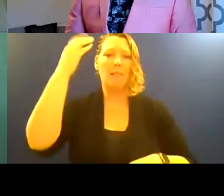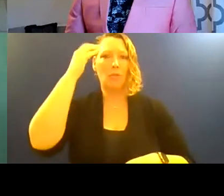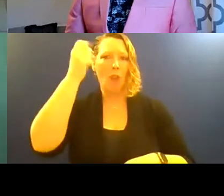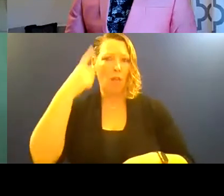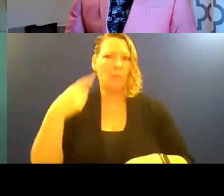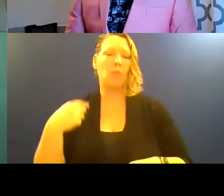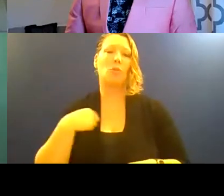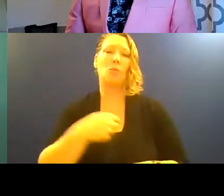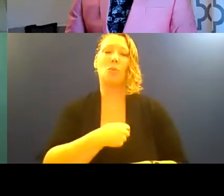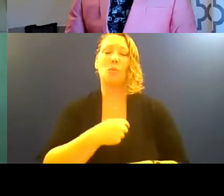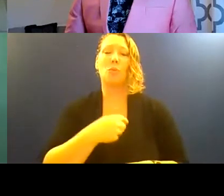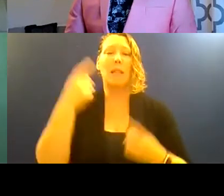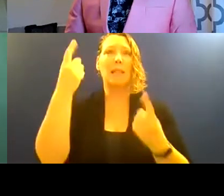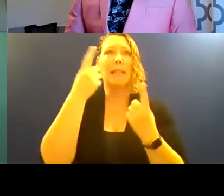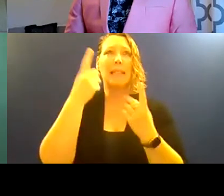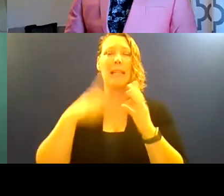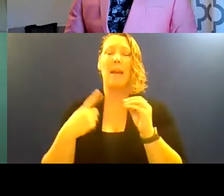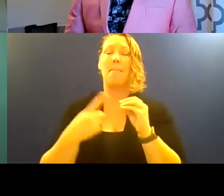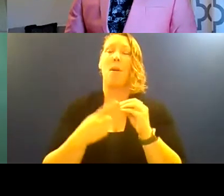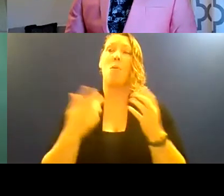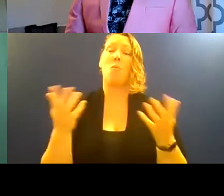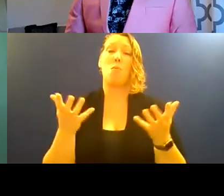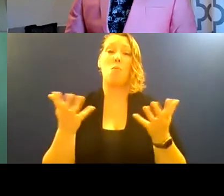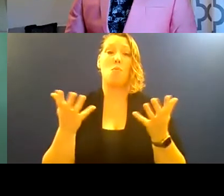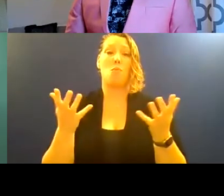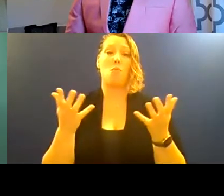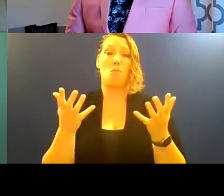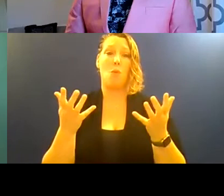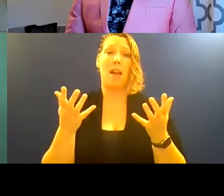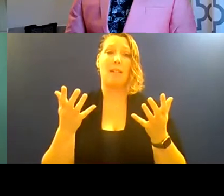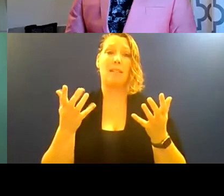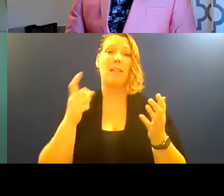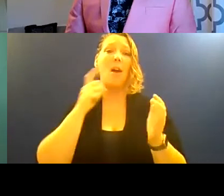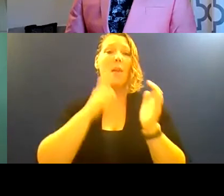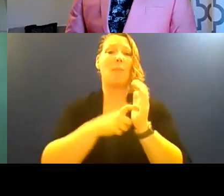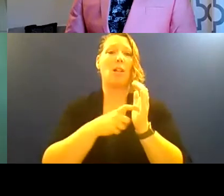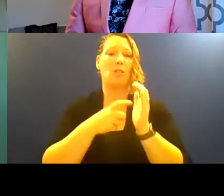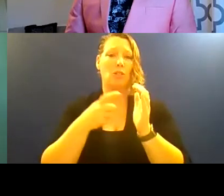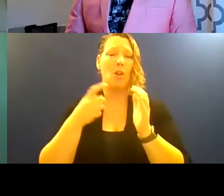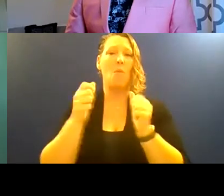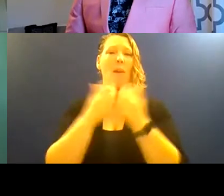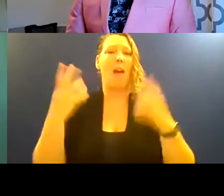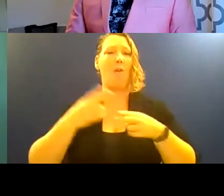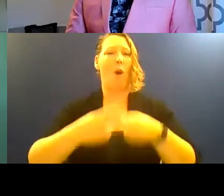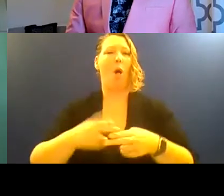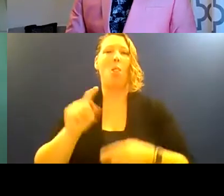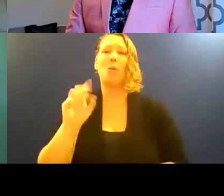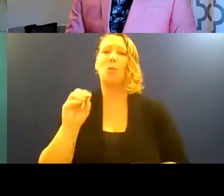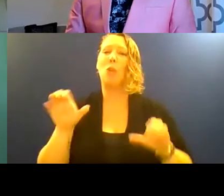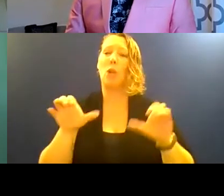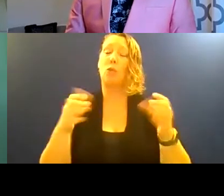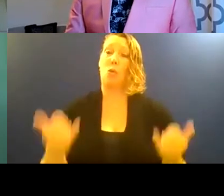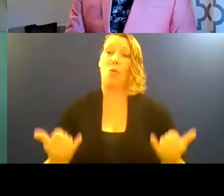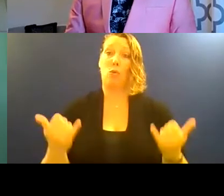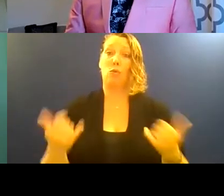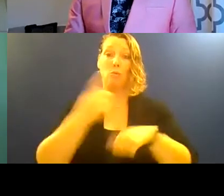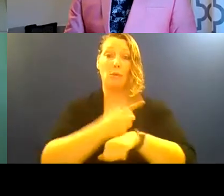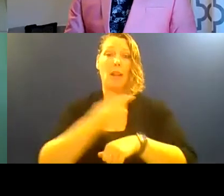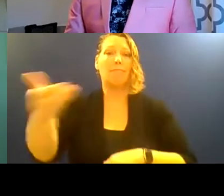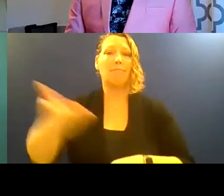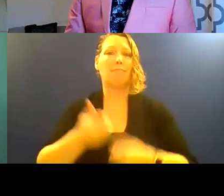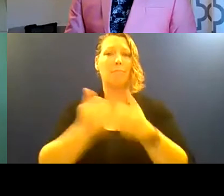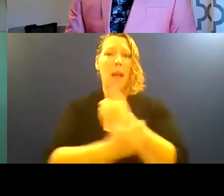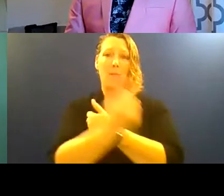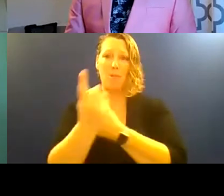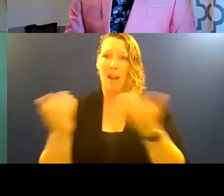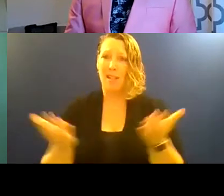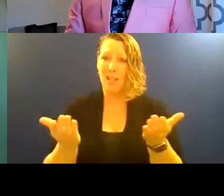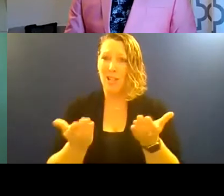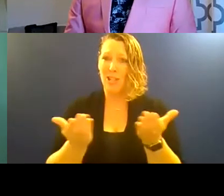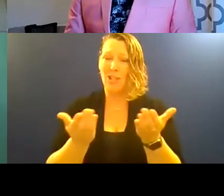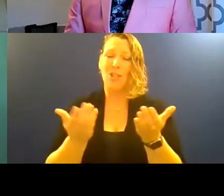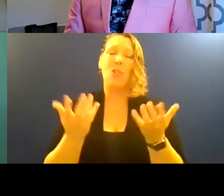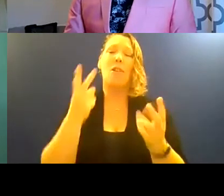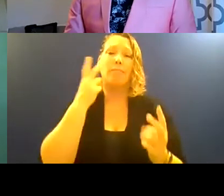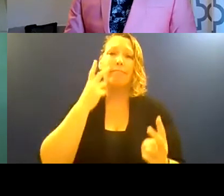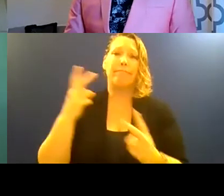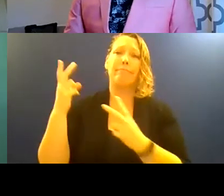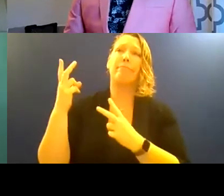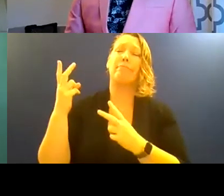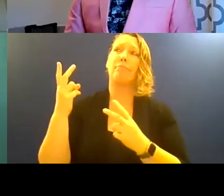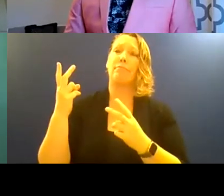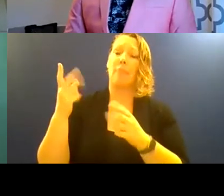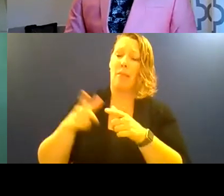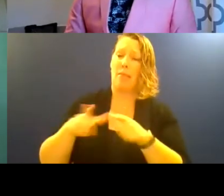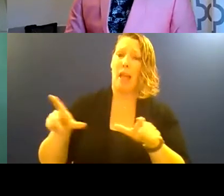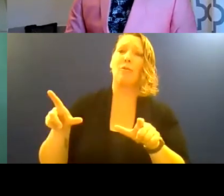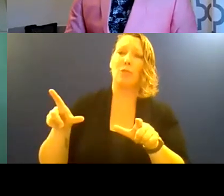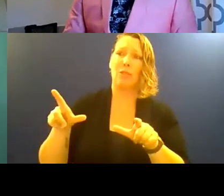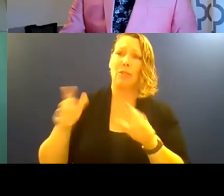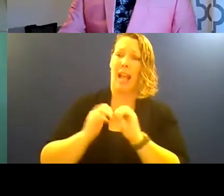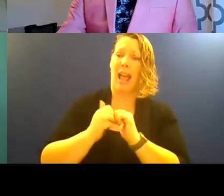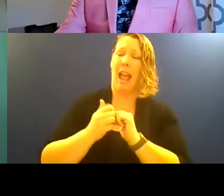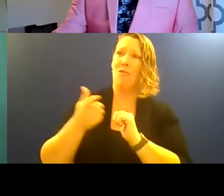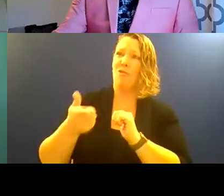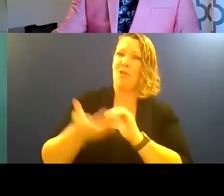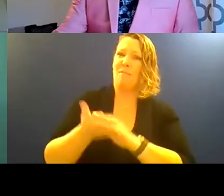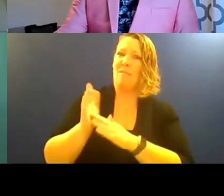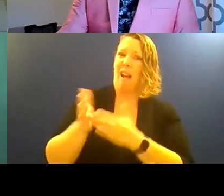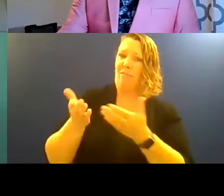I was thinking about what is to make an acknowledgement without a call to action. So today, I invite everyone in attendance to reflect on the way in which you came to be where you are.